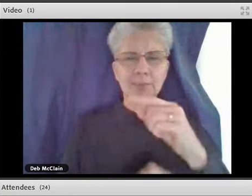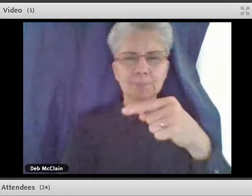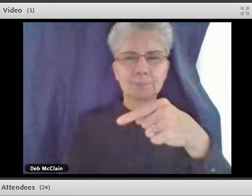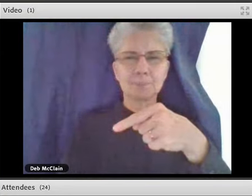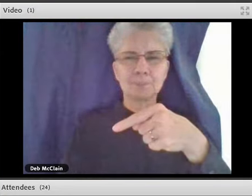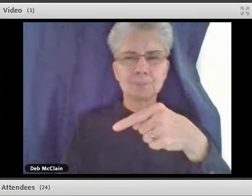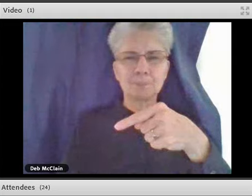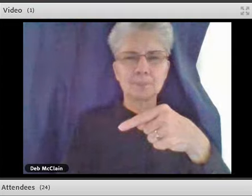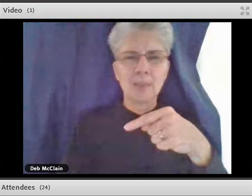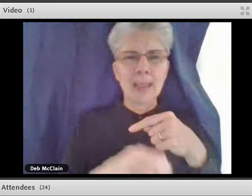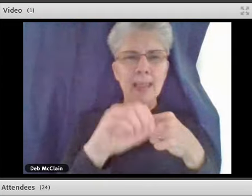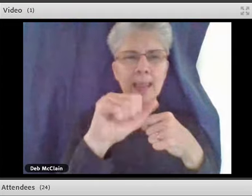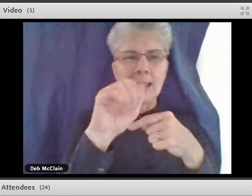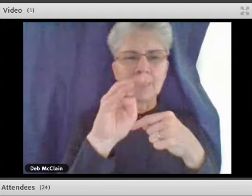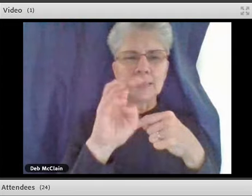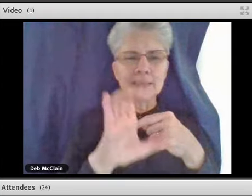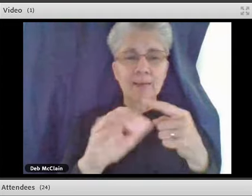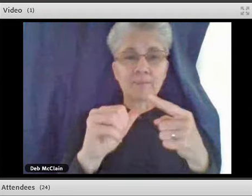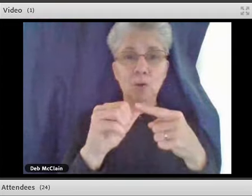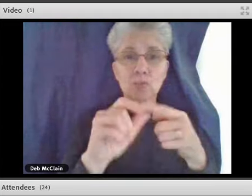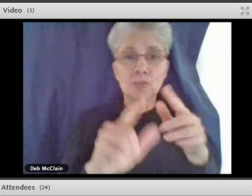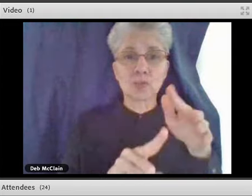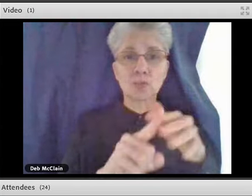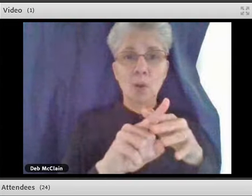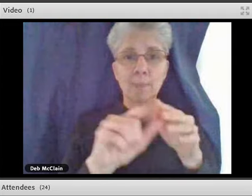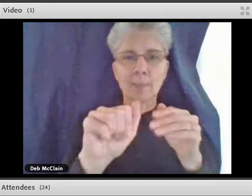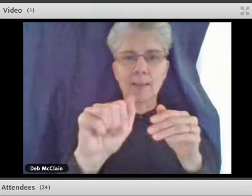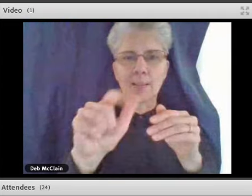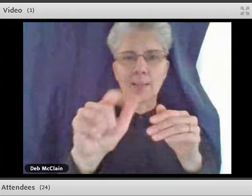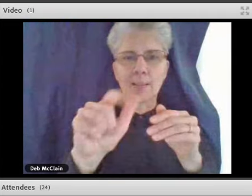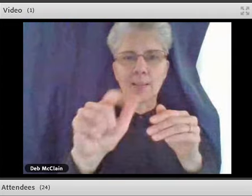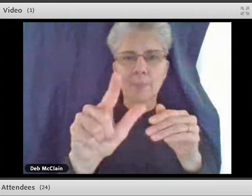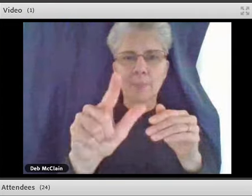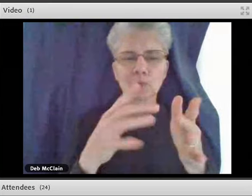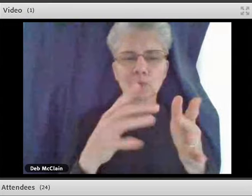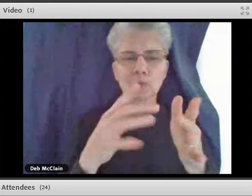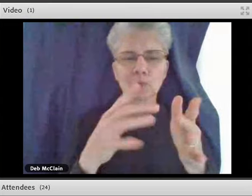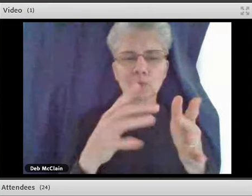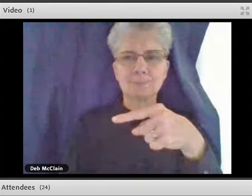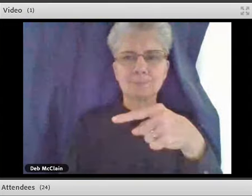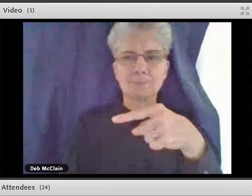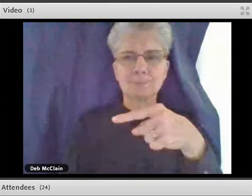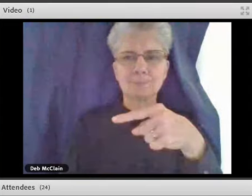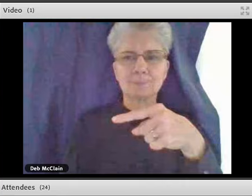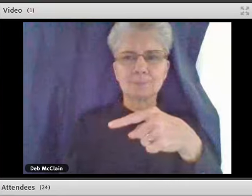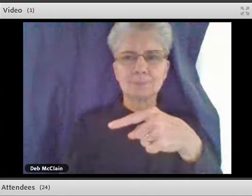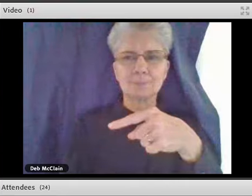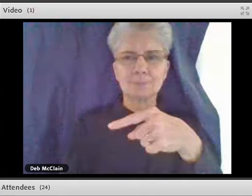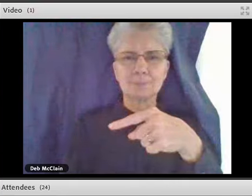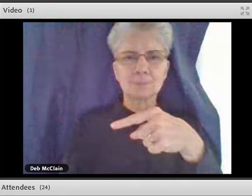So, these are the state liaisons for the state. So, for instance, it's alphabetical, so, you see, first up is Alabama.